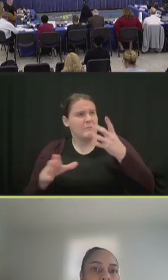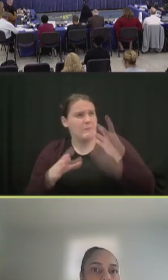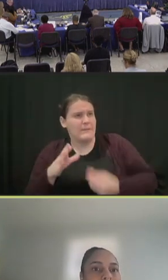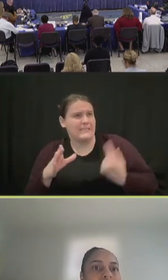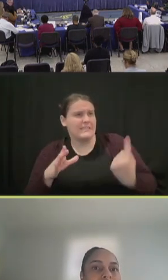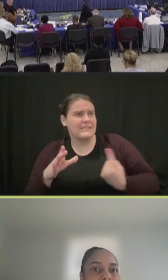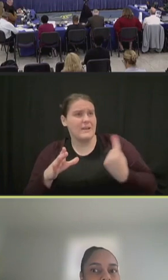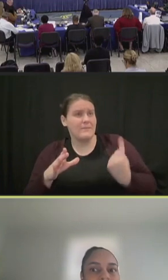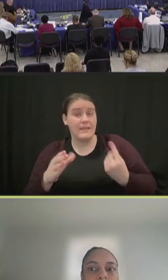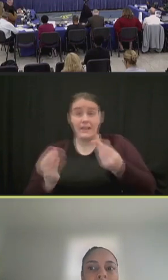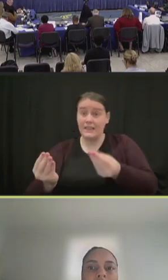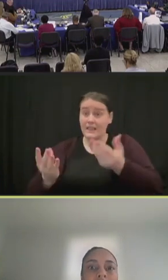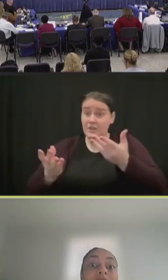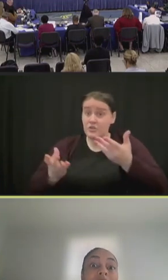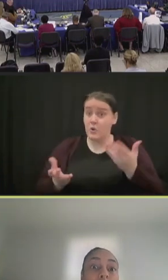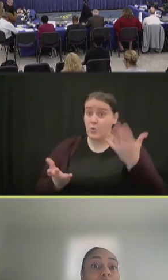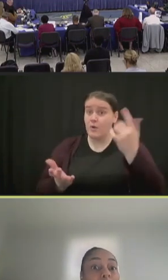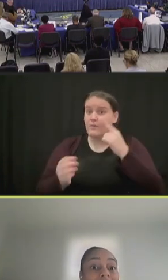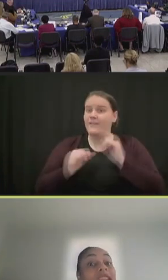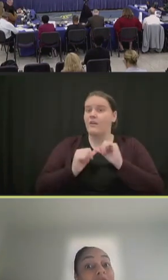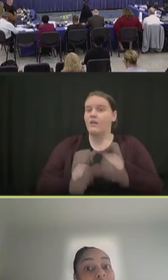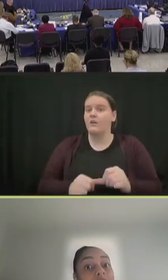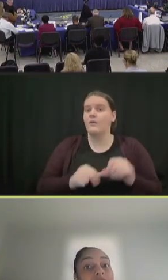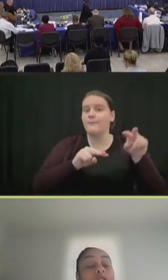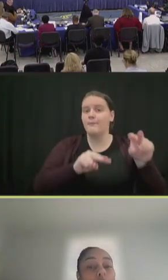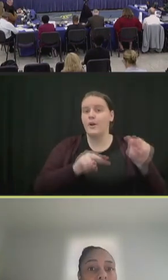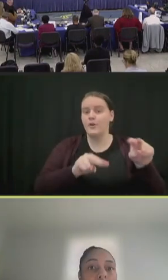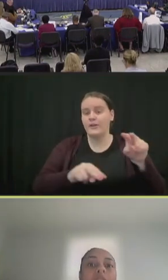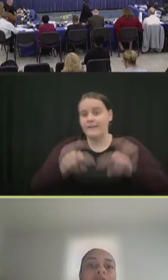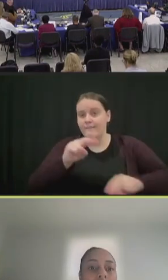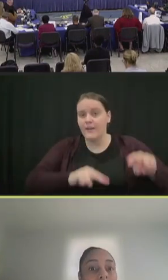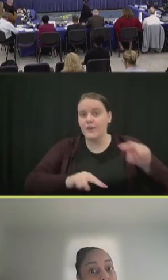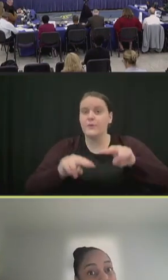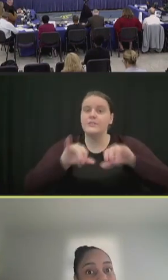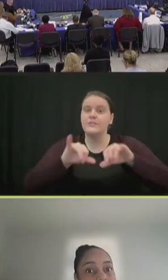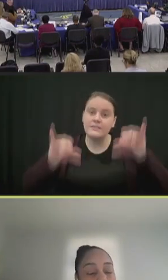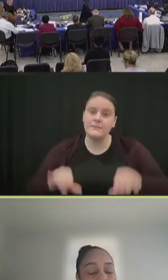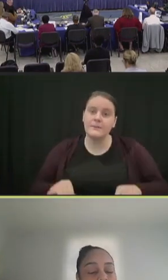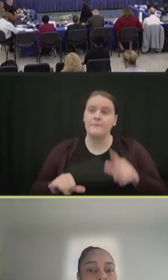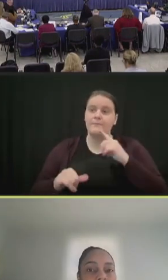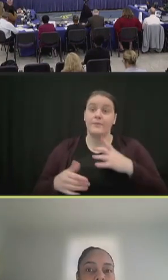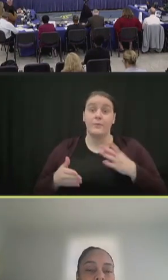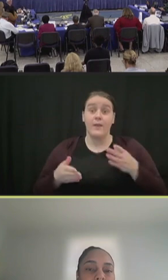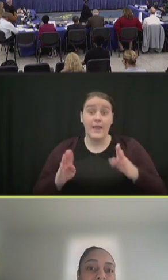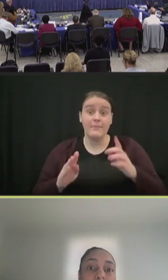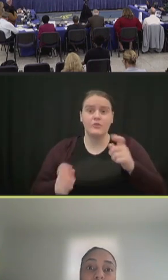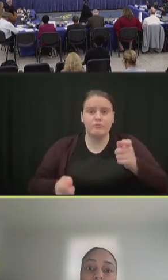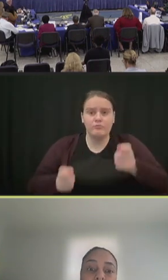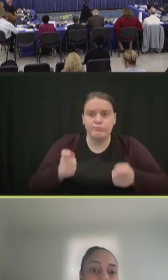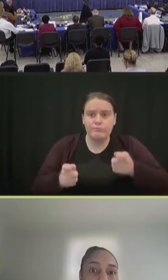and evaluation system that's set up in a way that allows us to course correct and adjust. So,